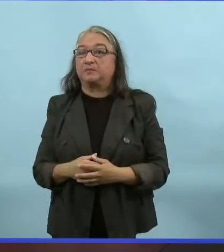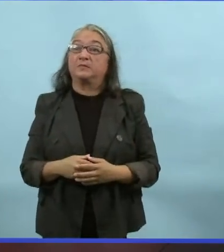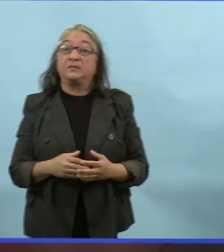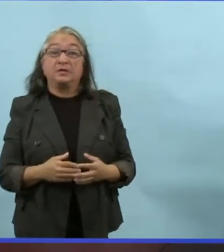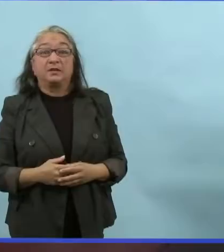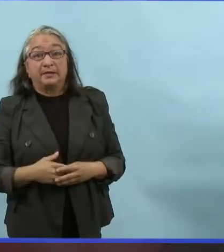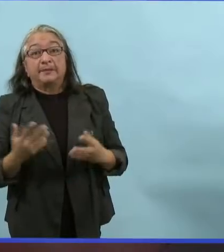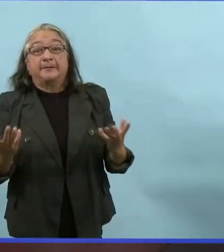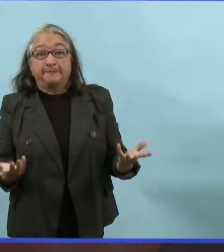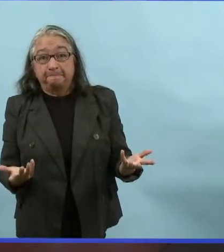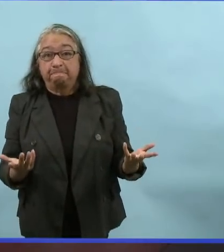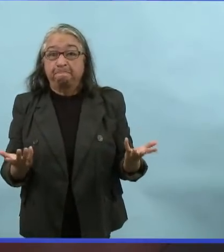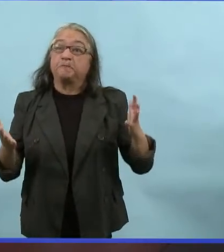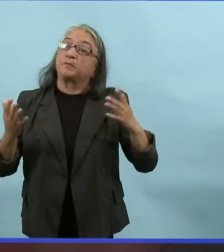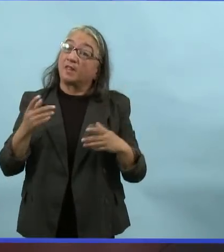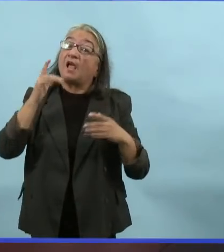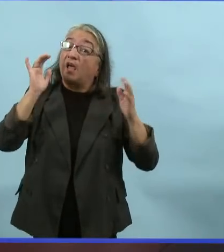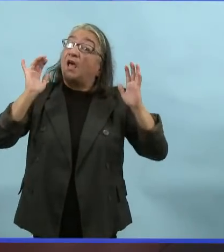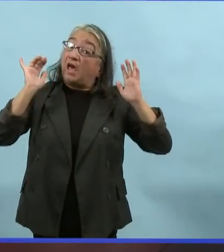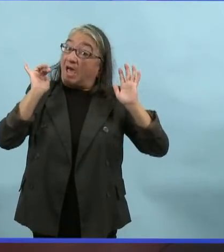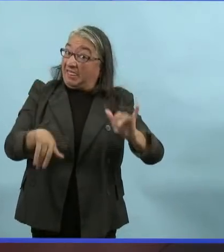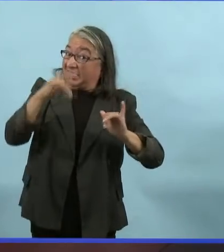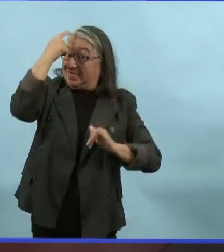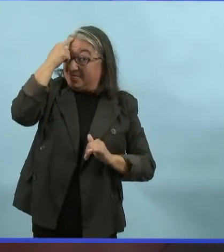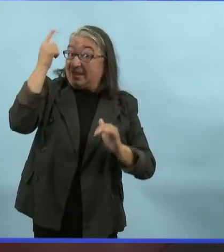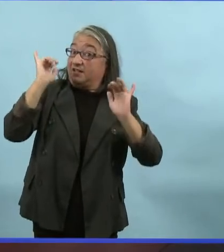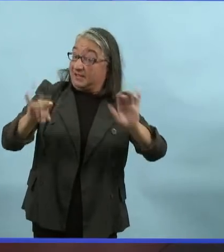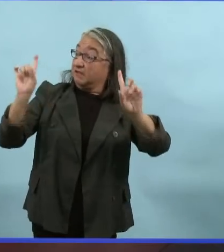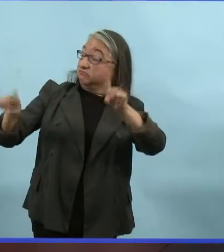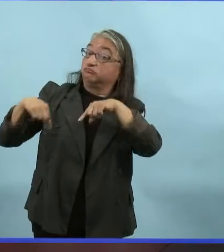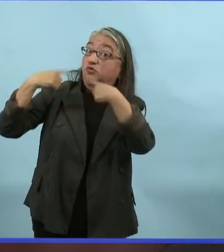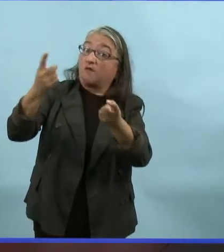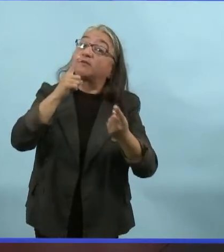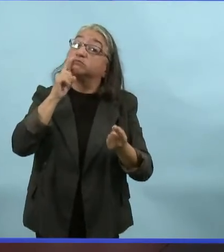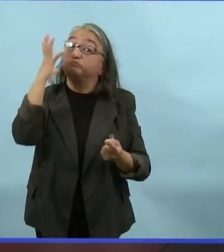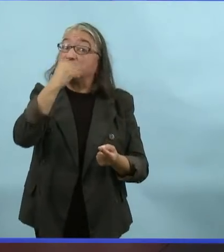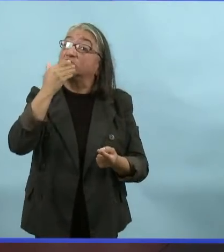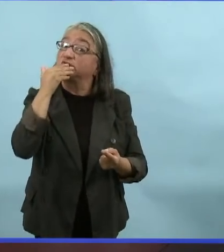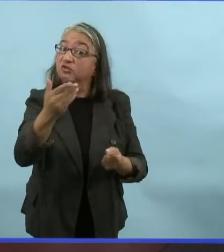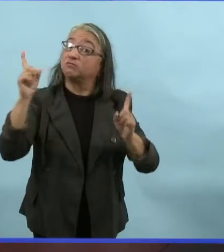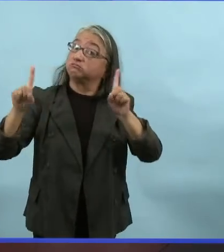as expected once you get to the really high first dose uptake then each percentage